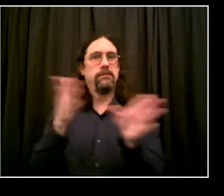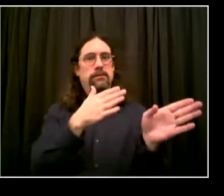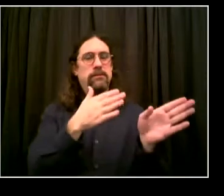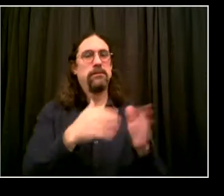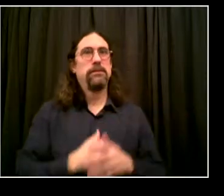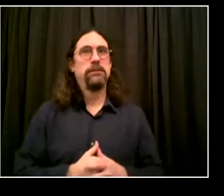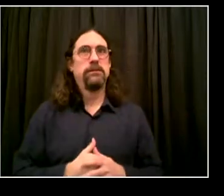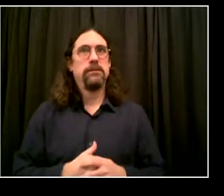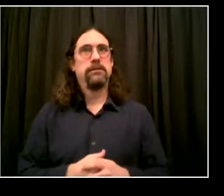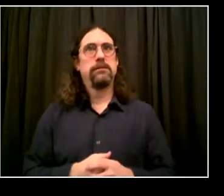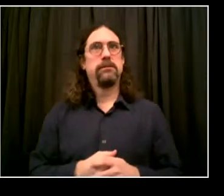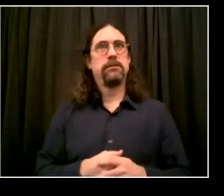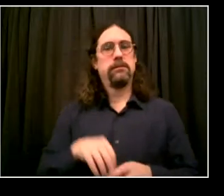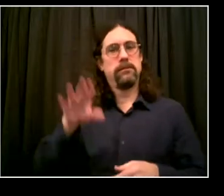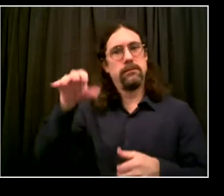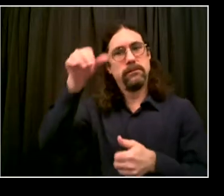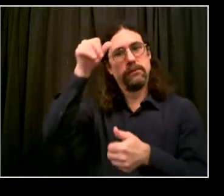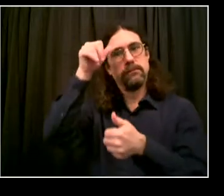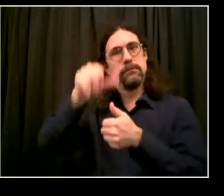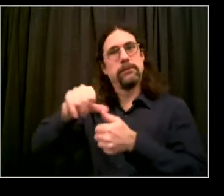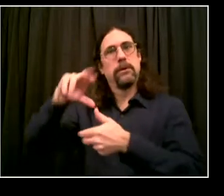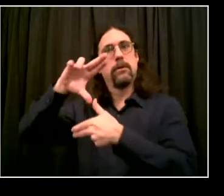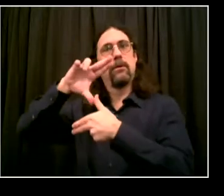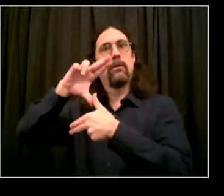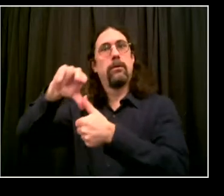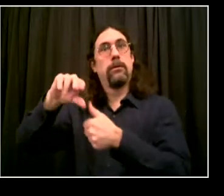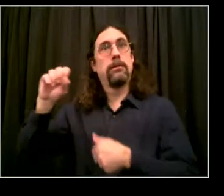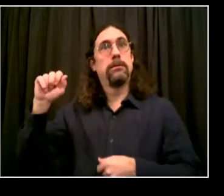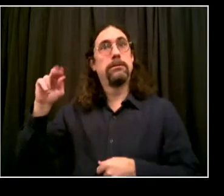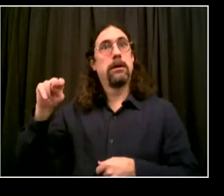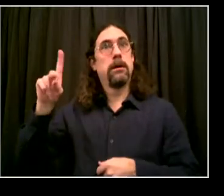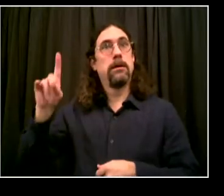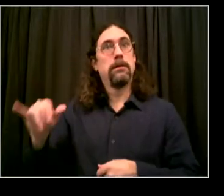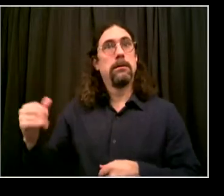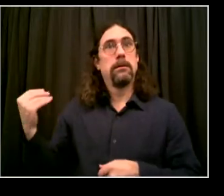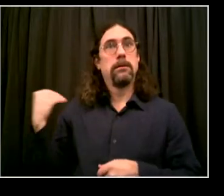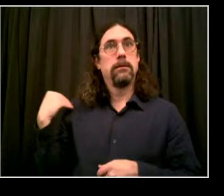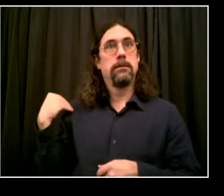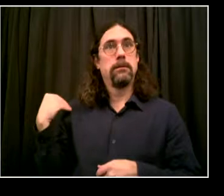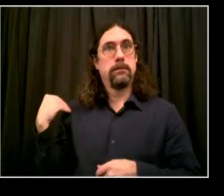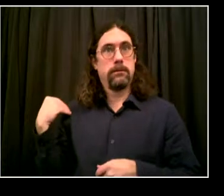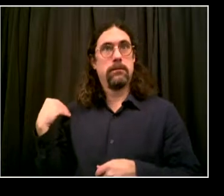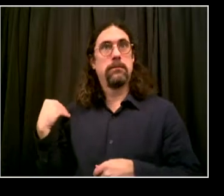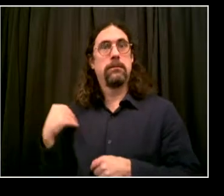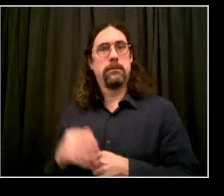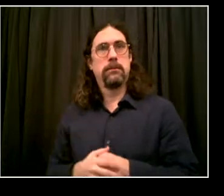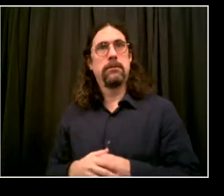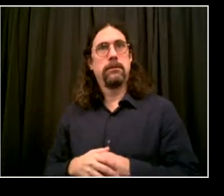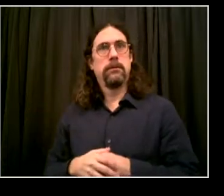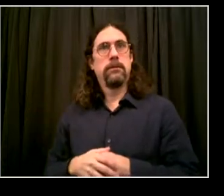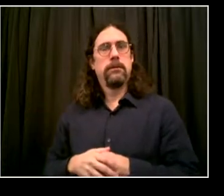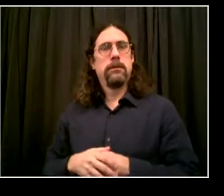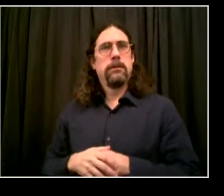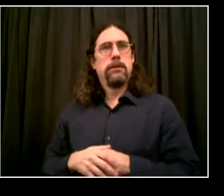HURRICANE SANDY FLOODODING OR